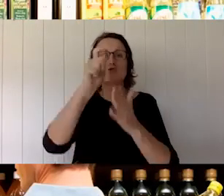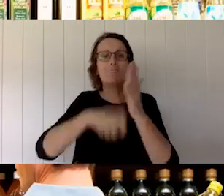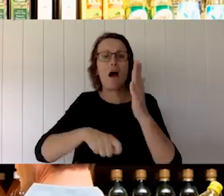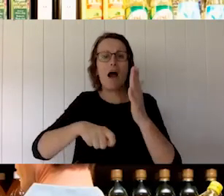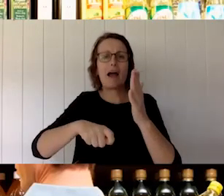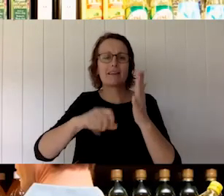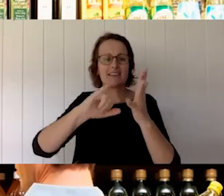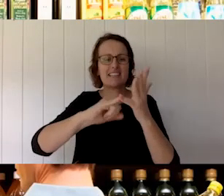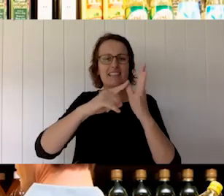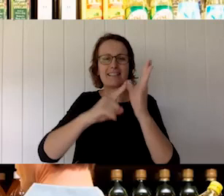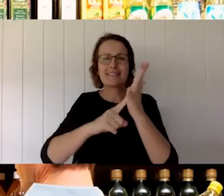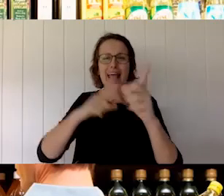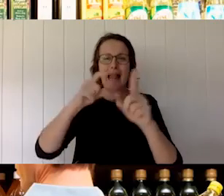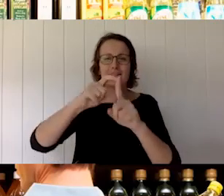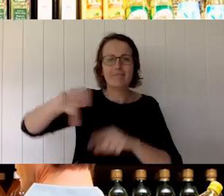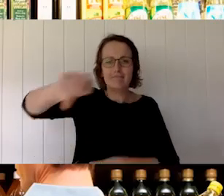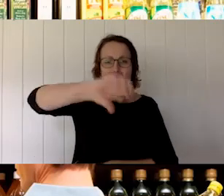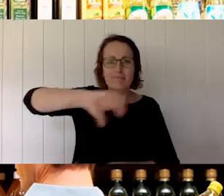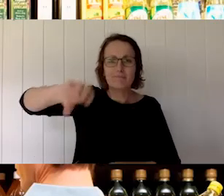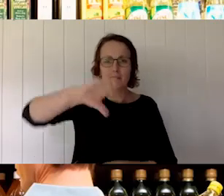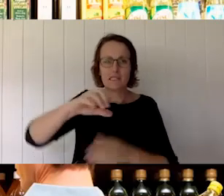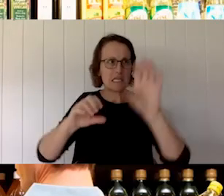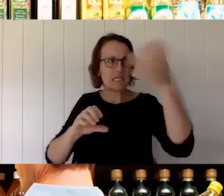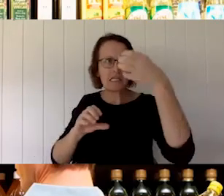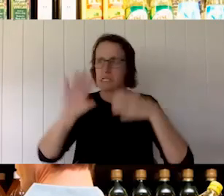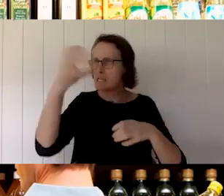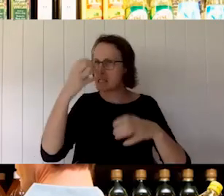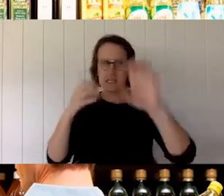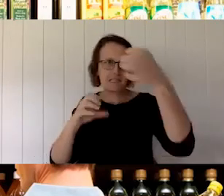coming home with. And we all have this challenge. We make a list. We